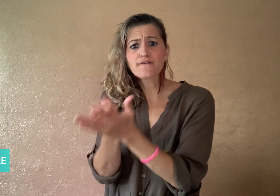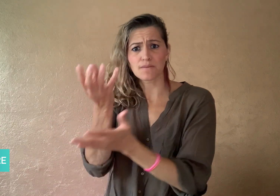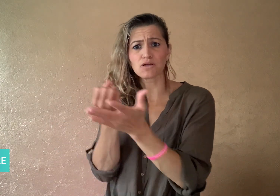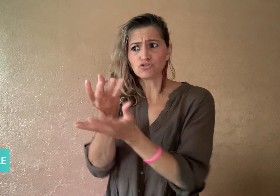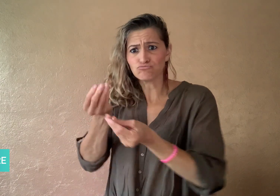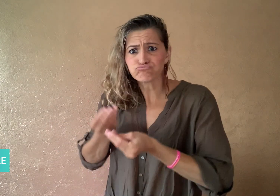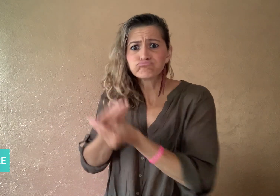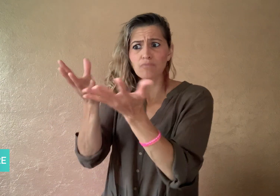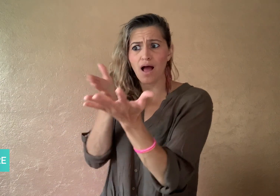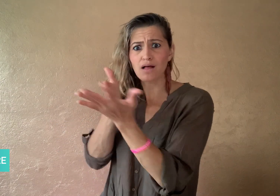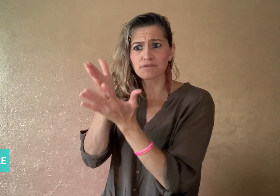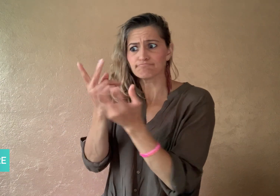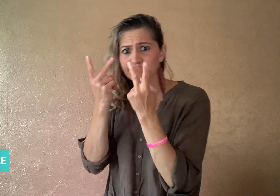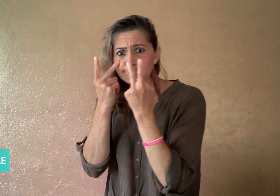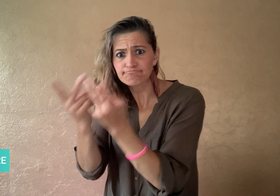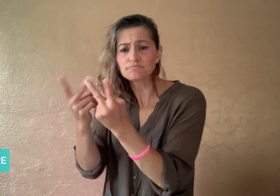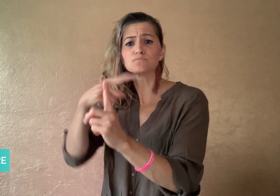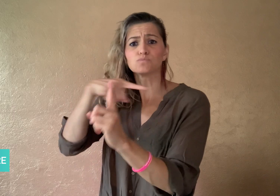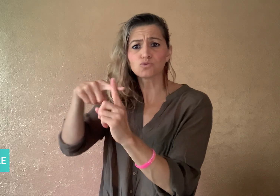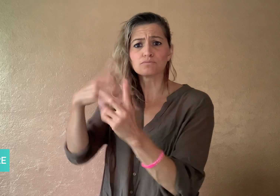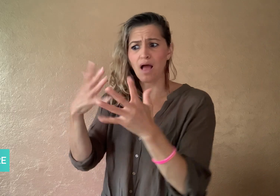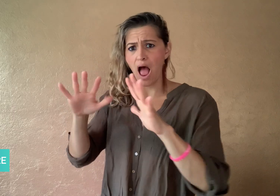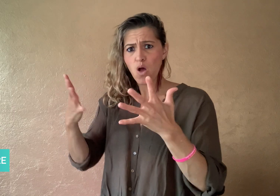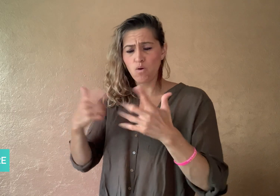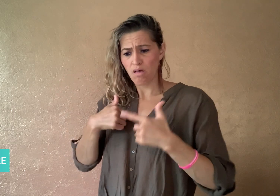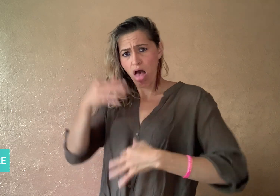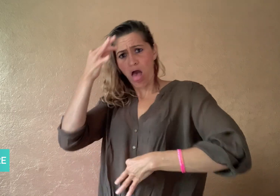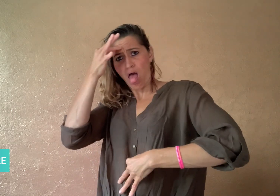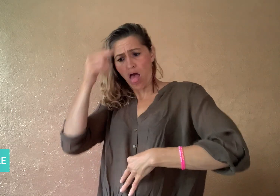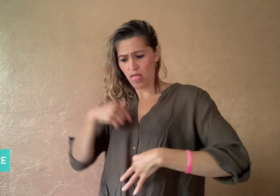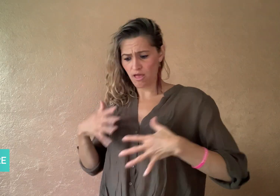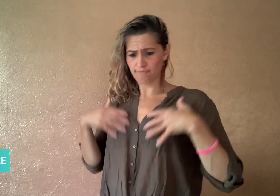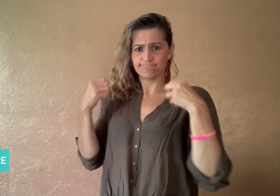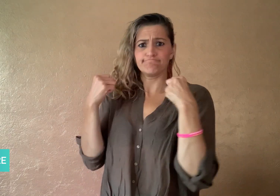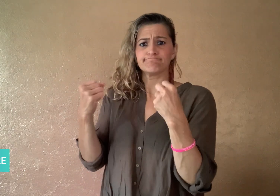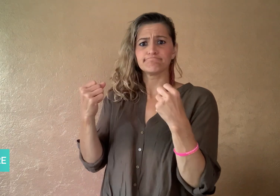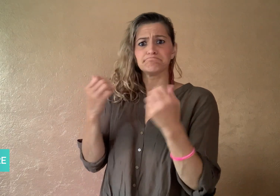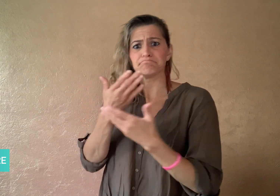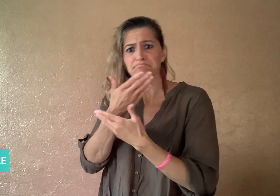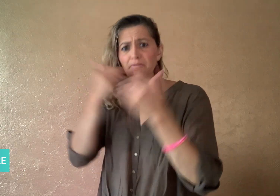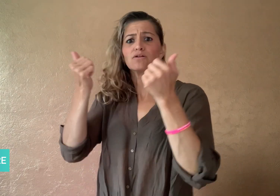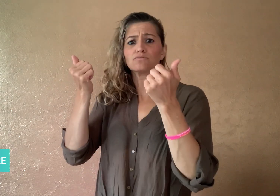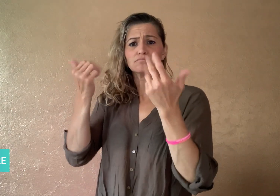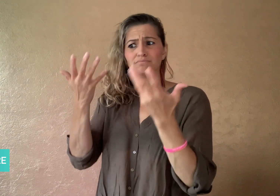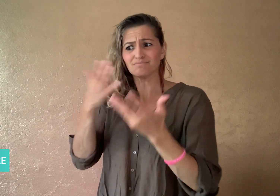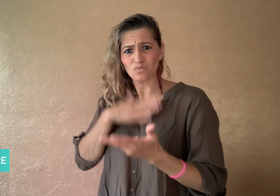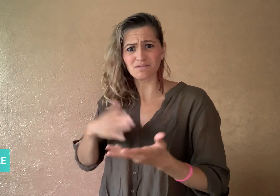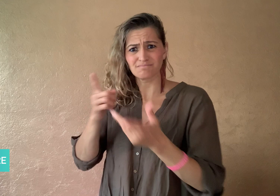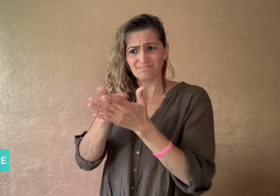information and COVID-19 treatment to include